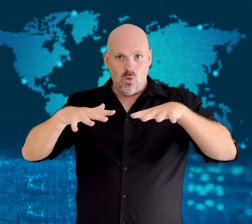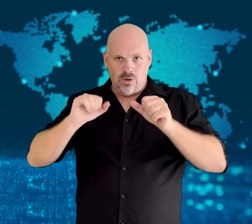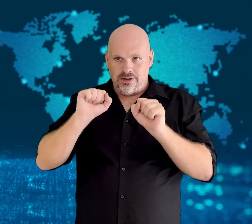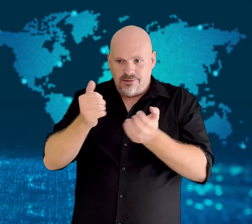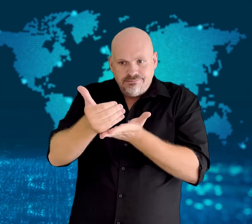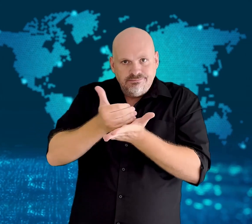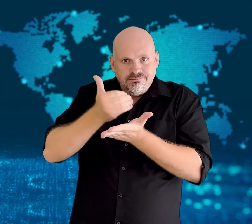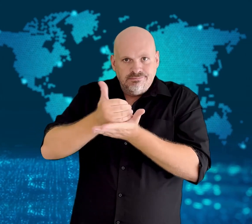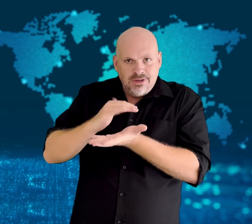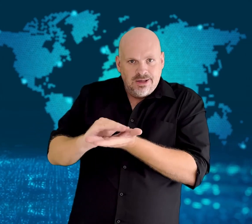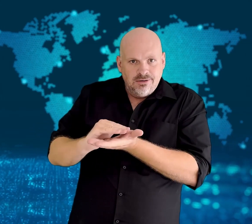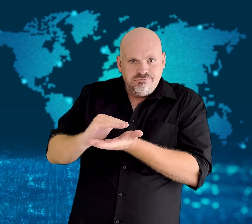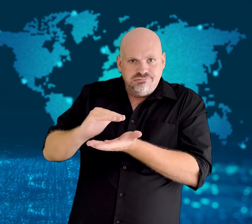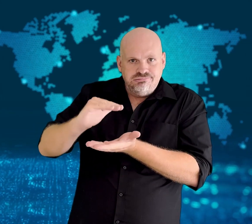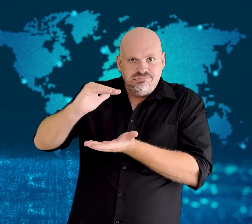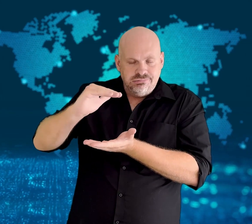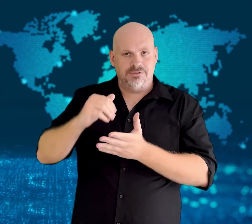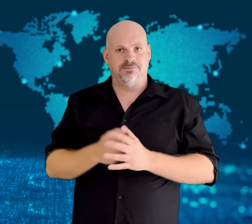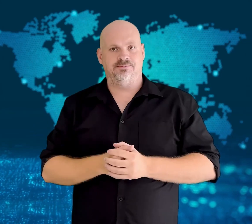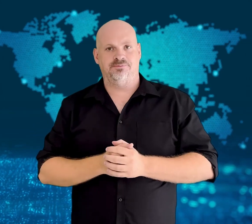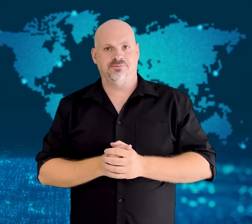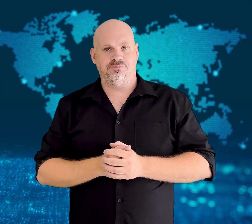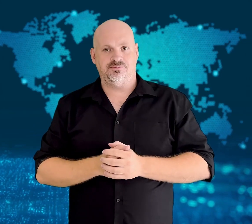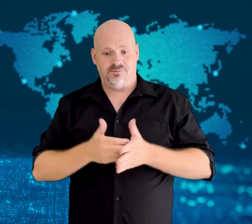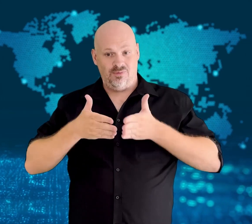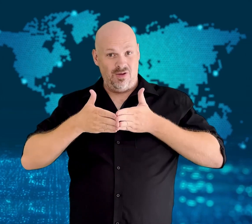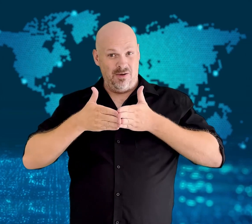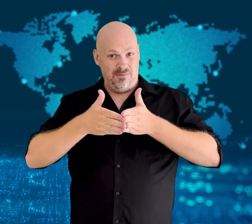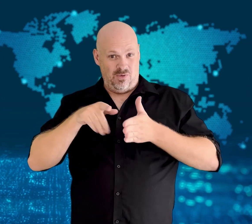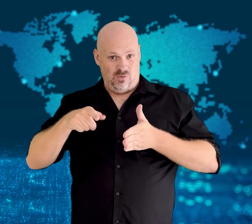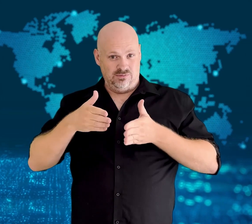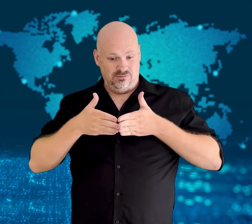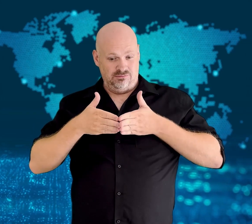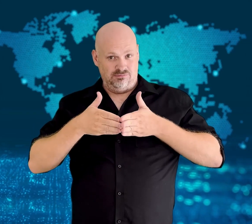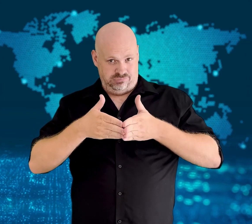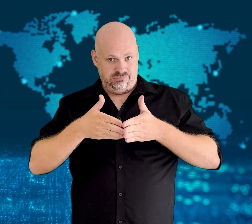to find new ways to store fresh water.